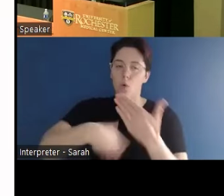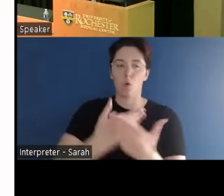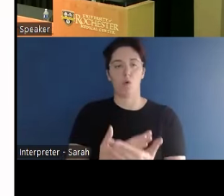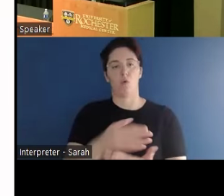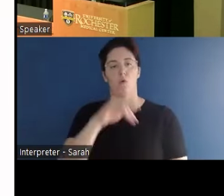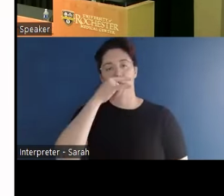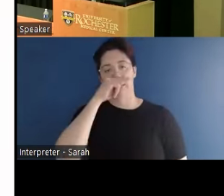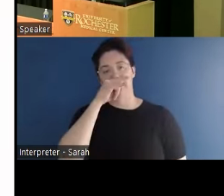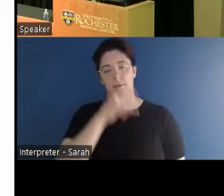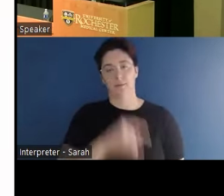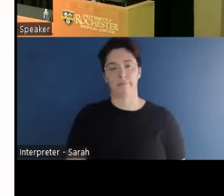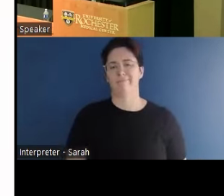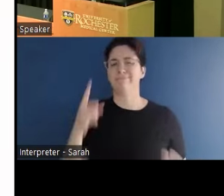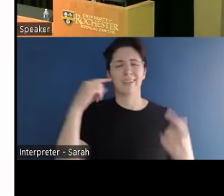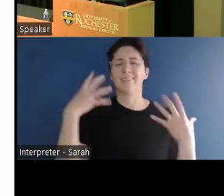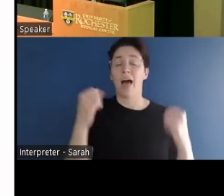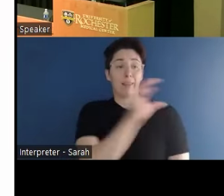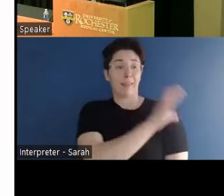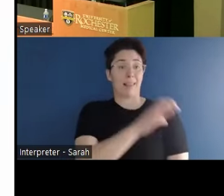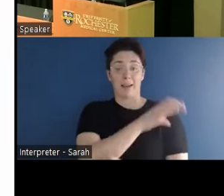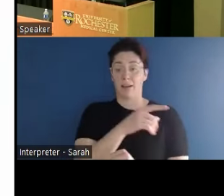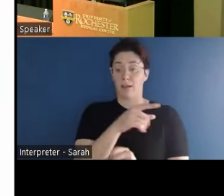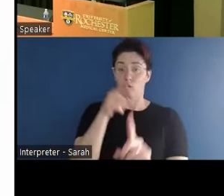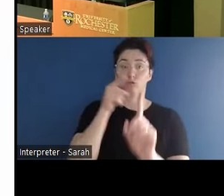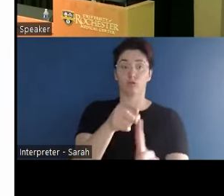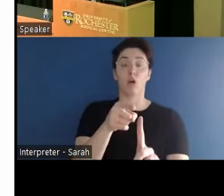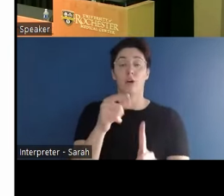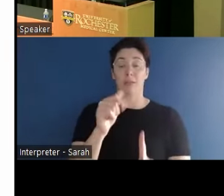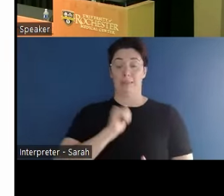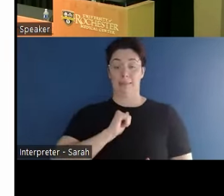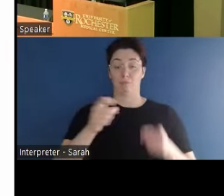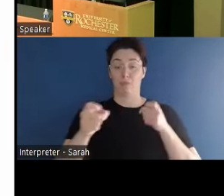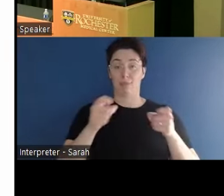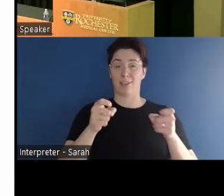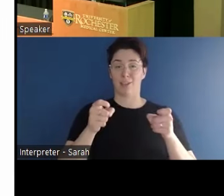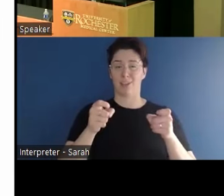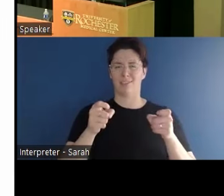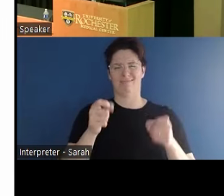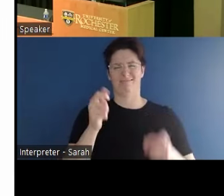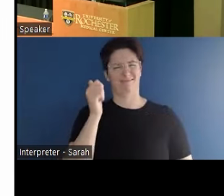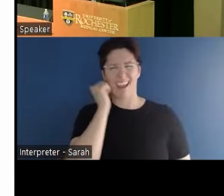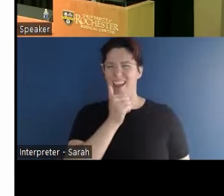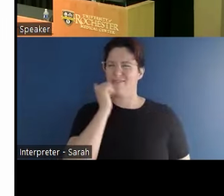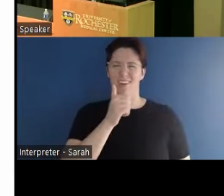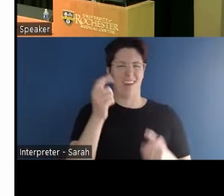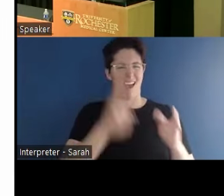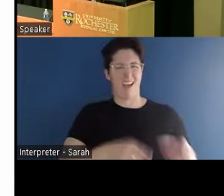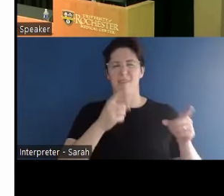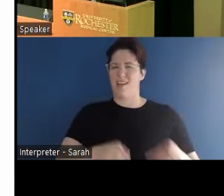you know in a mental health clinic targeting self regulation that happens all the time but typically